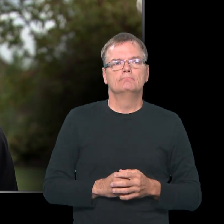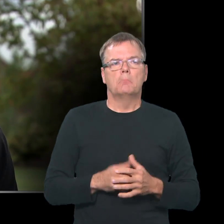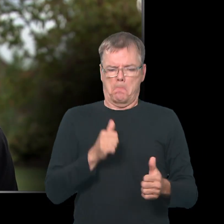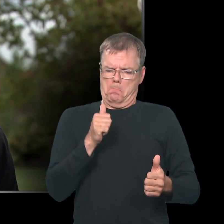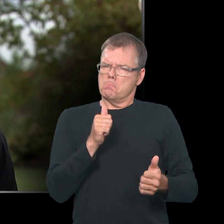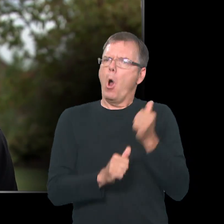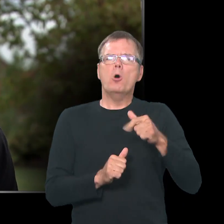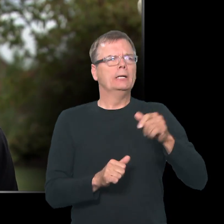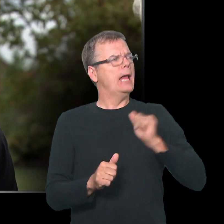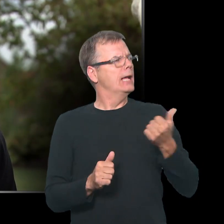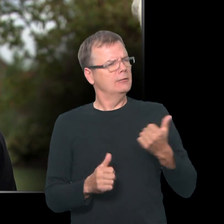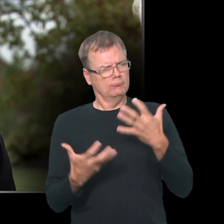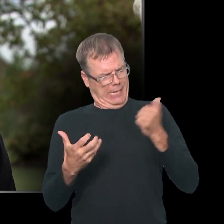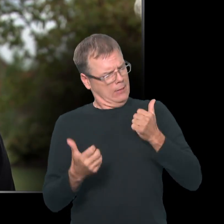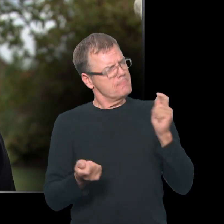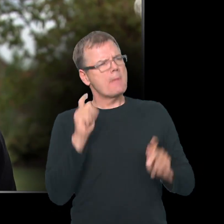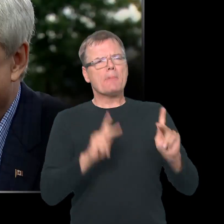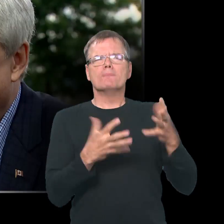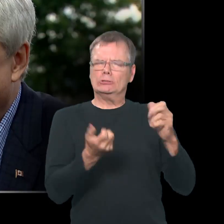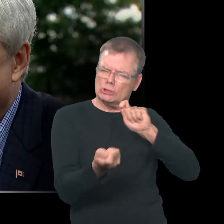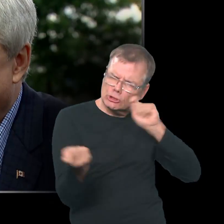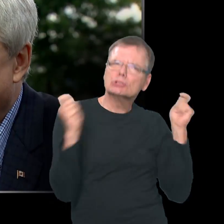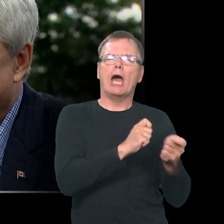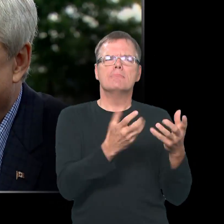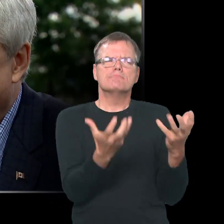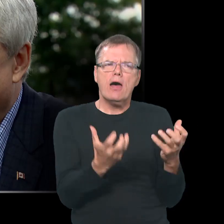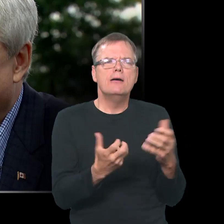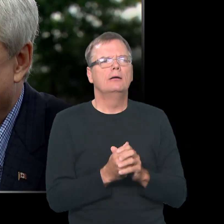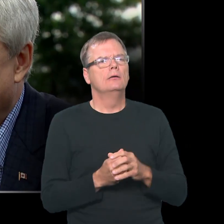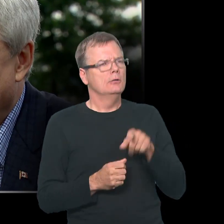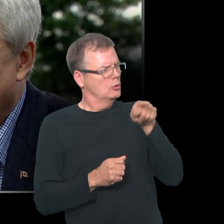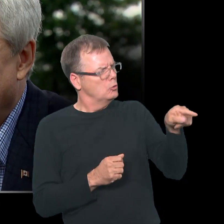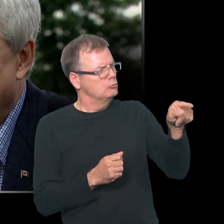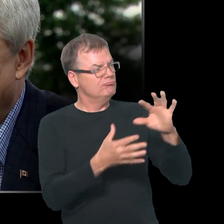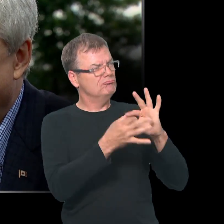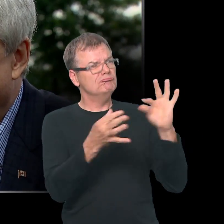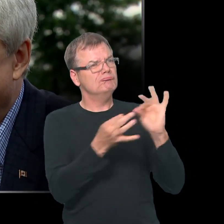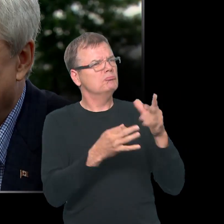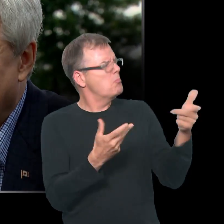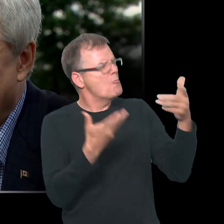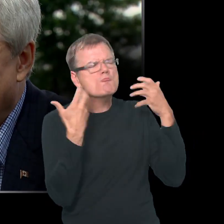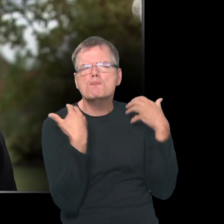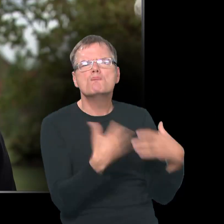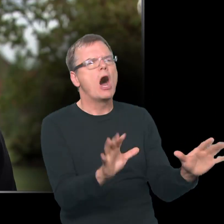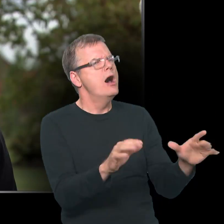Most Canadians say, at least according to the polls, that they want change in this election.